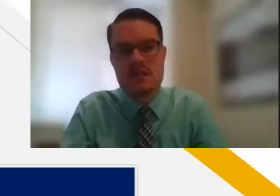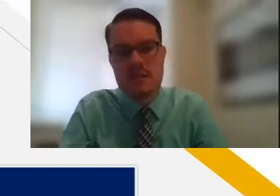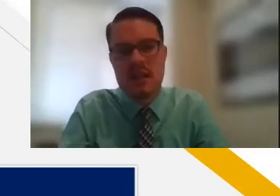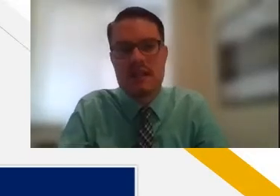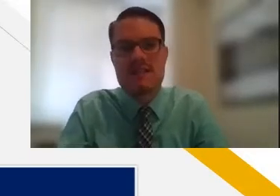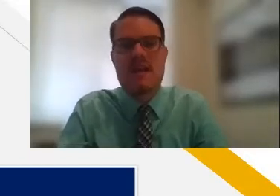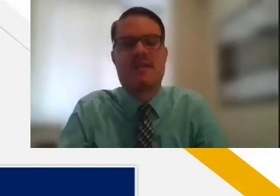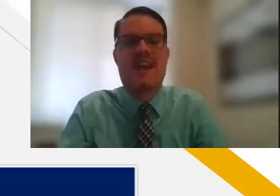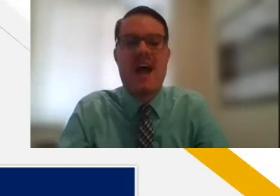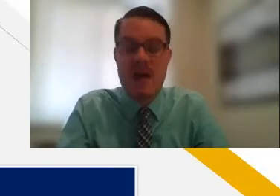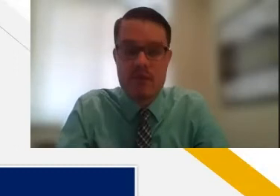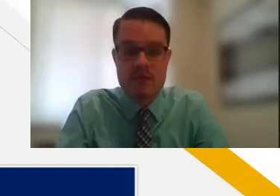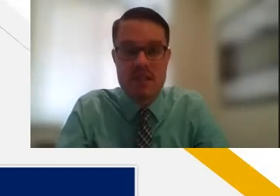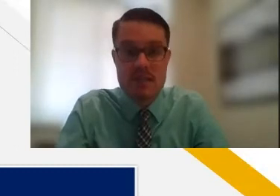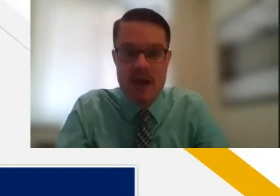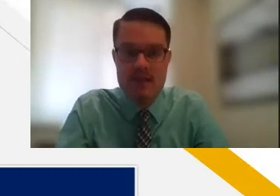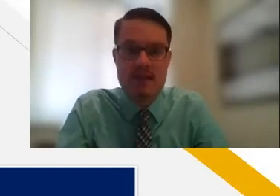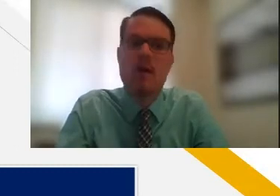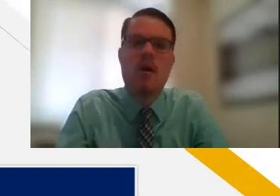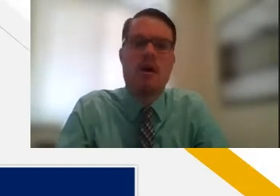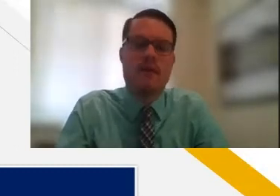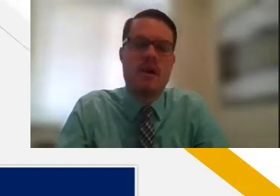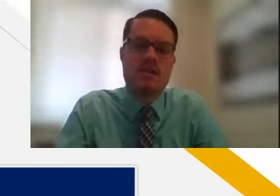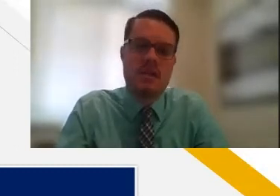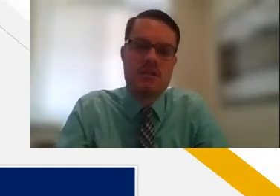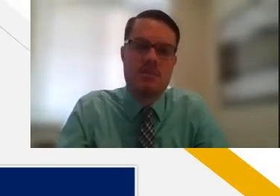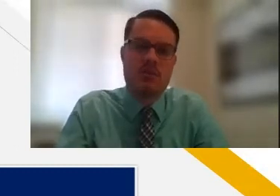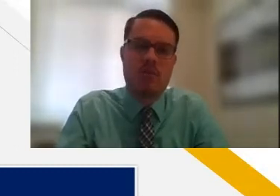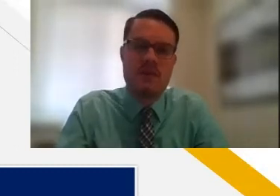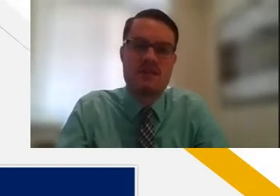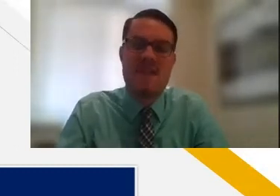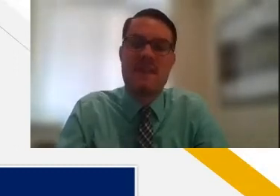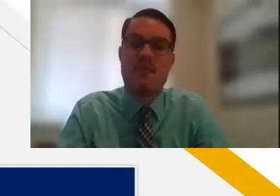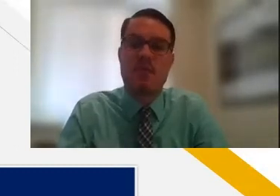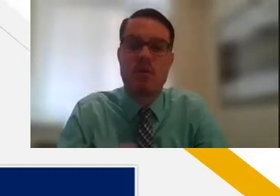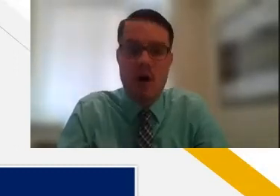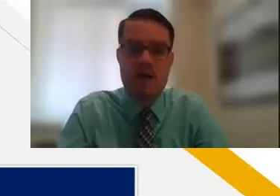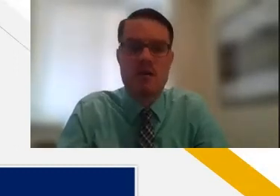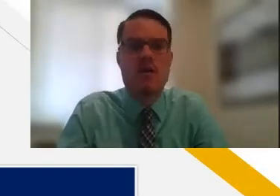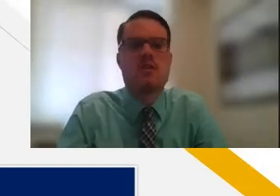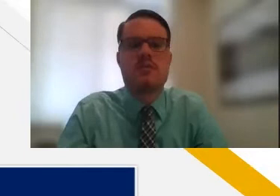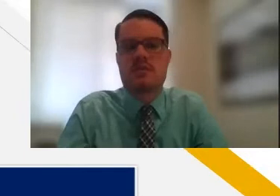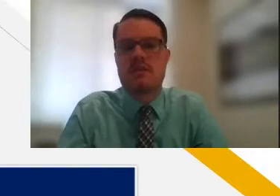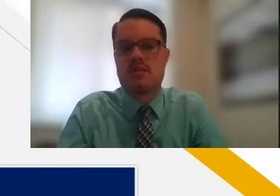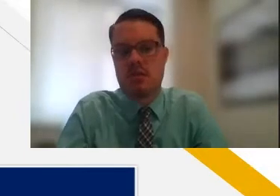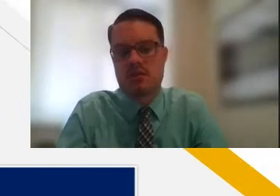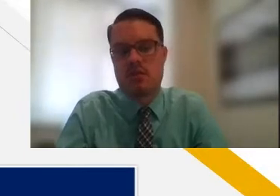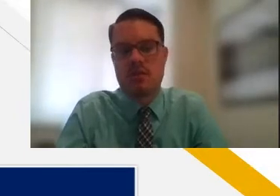or disabilities to be having an adverse impact on their educational performance and that they require specialized instruction